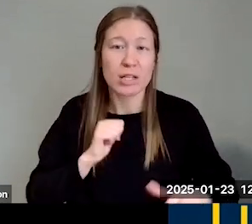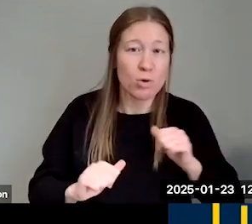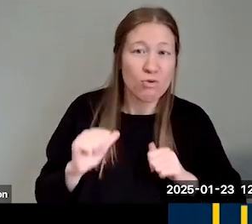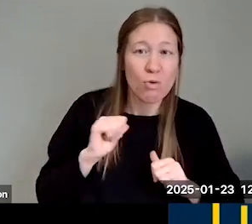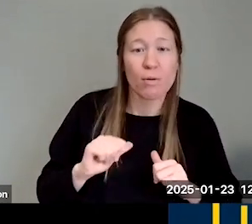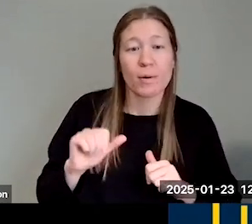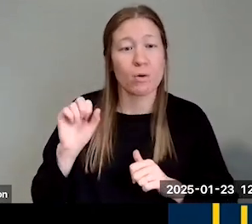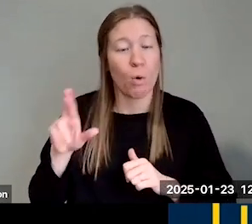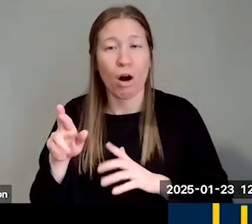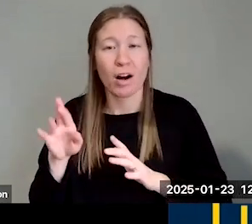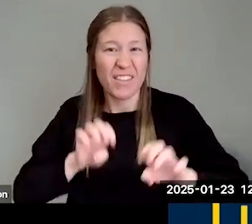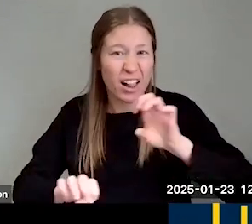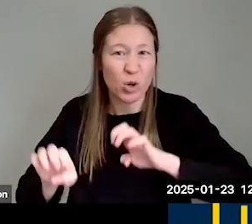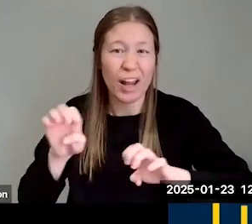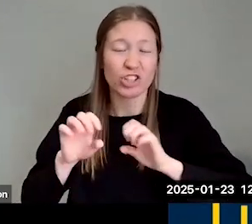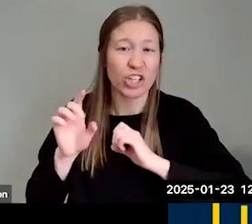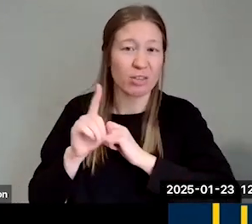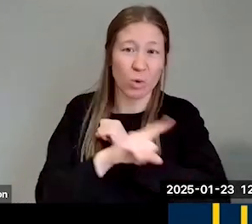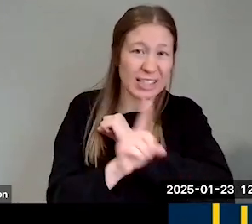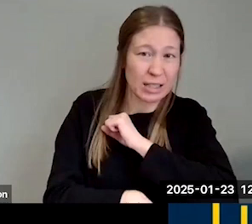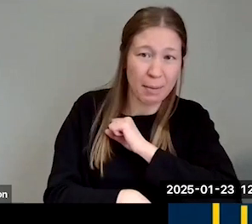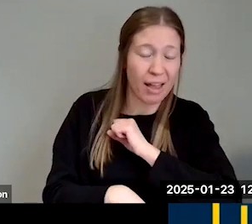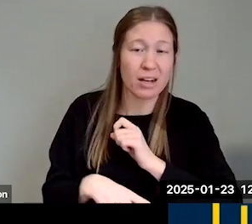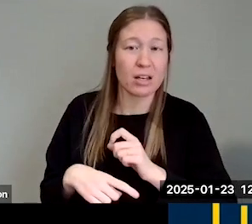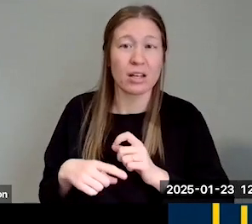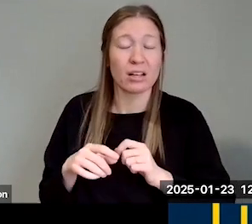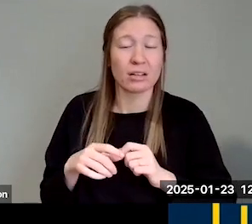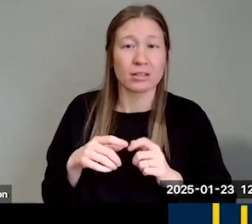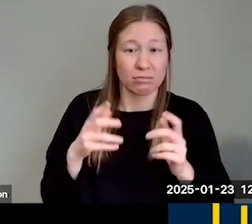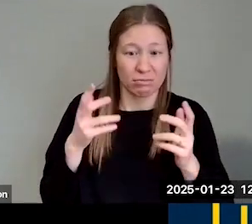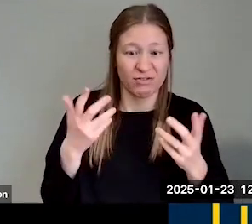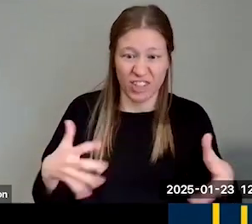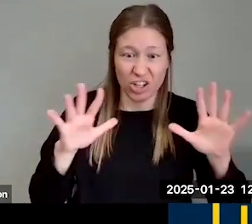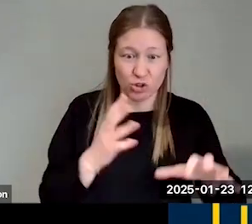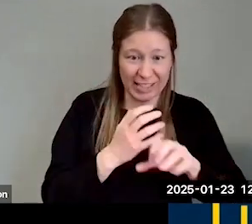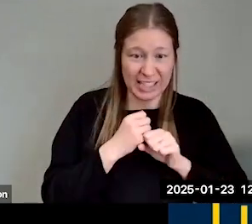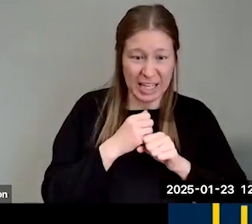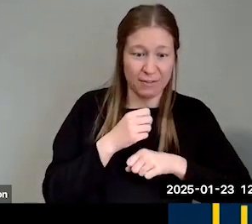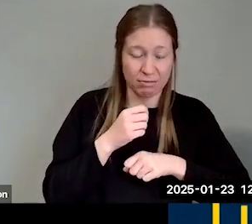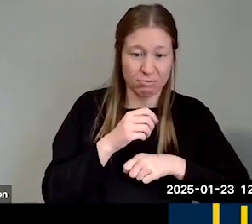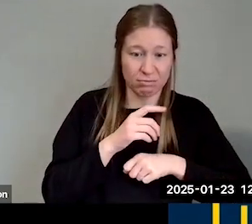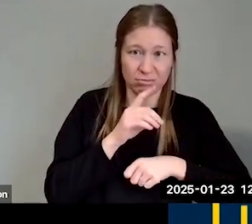or student has requested accommodations afterwards, and there is no requirement